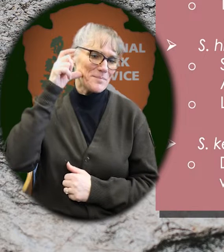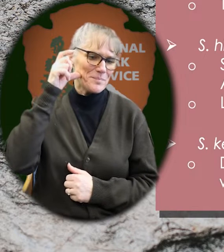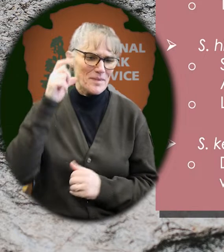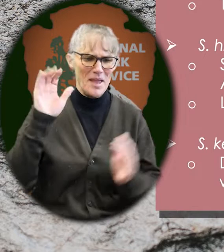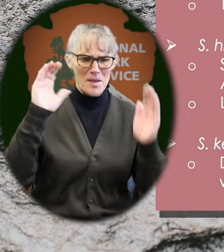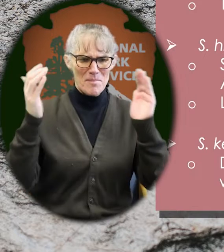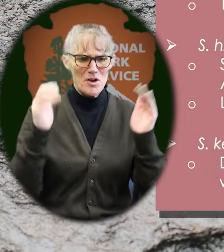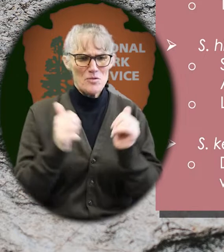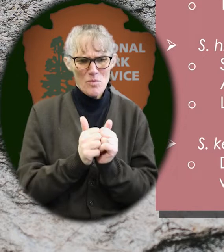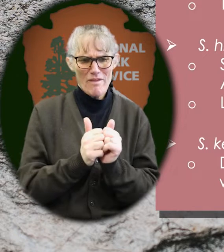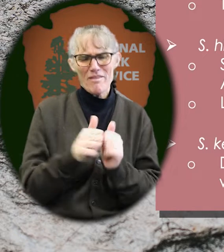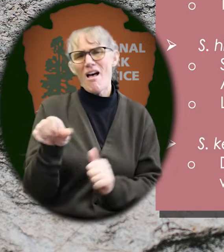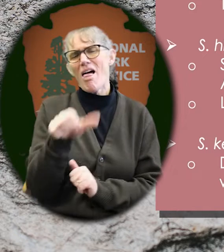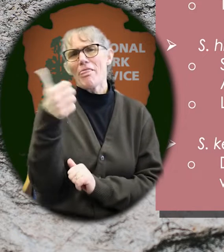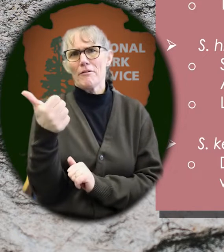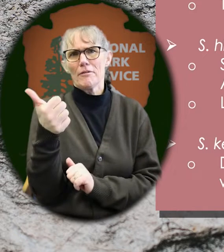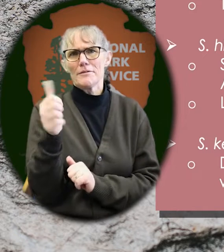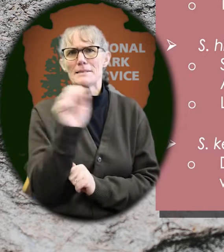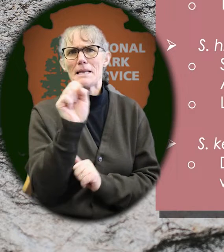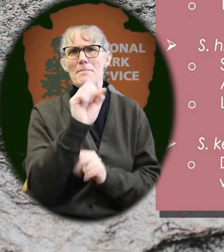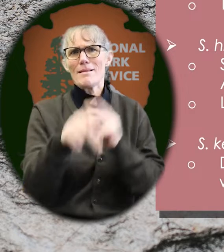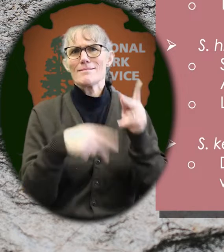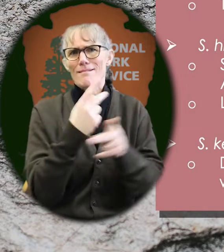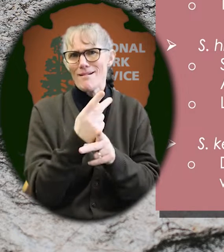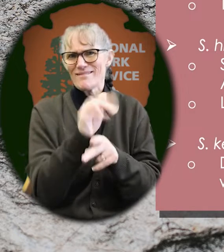compared to the other species in the group.